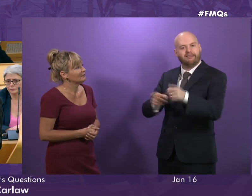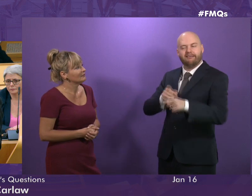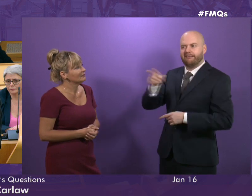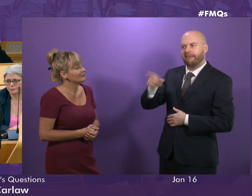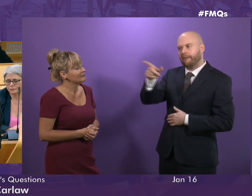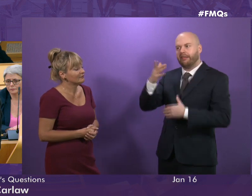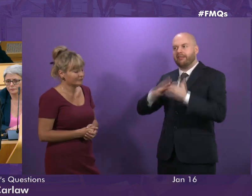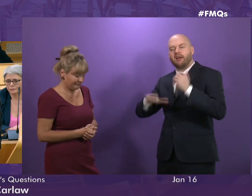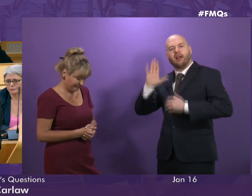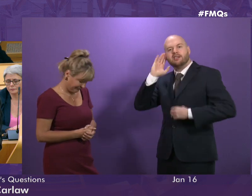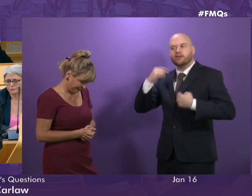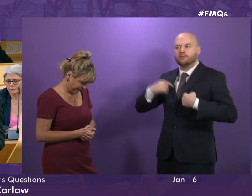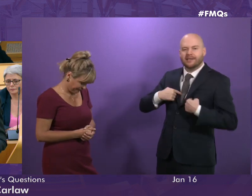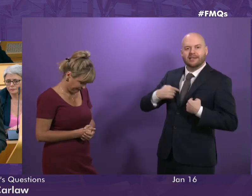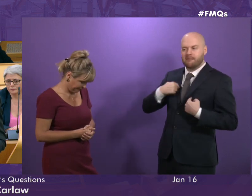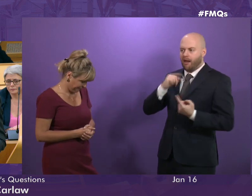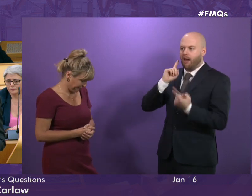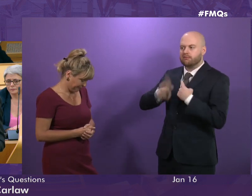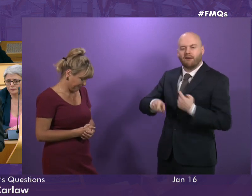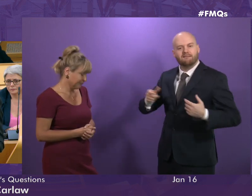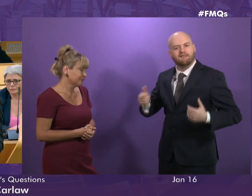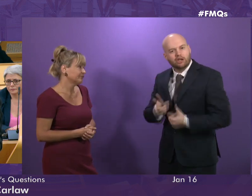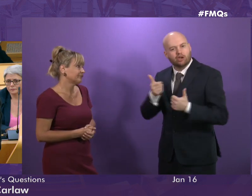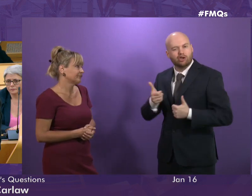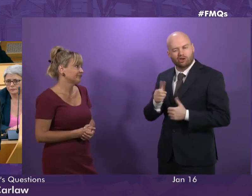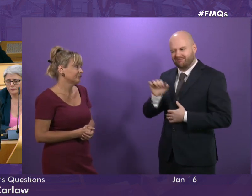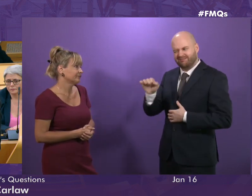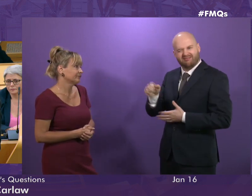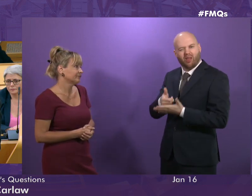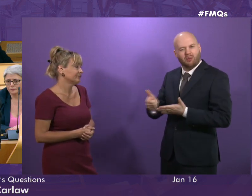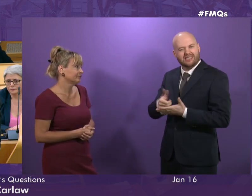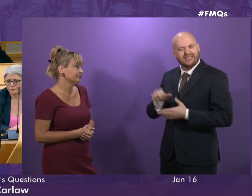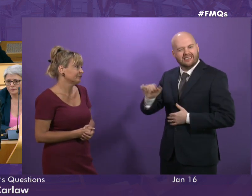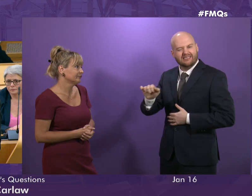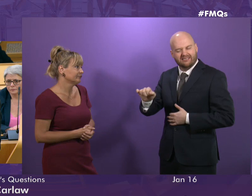the answer that she gave. In the question that I just put to her, I began by saying